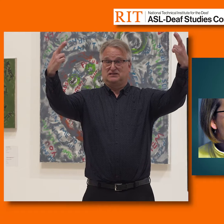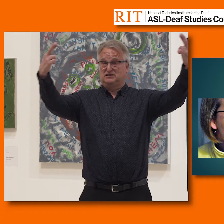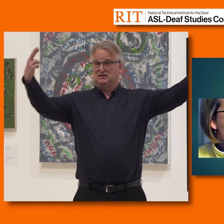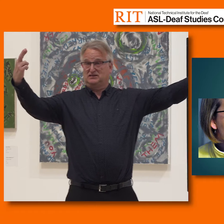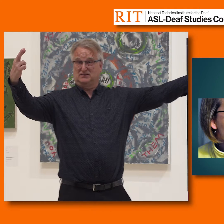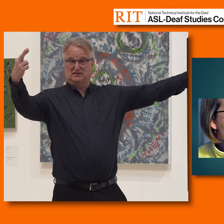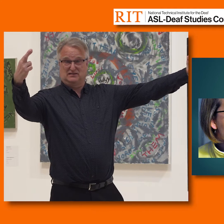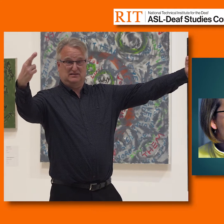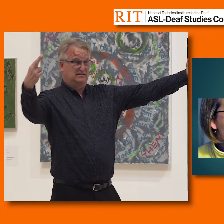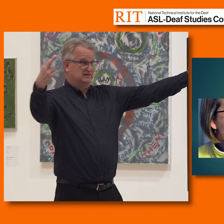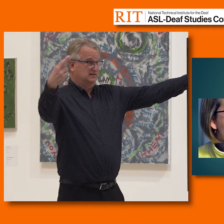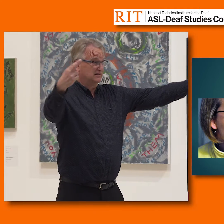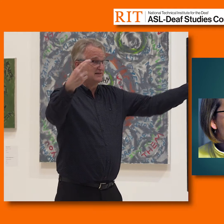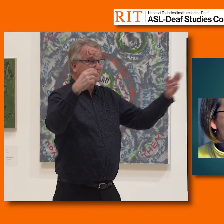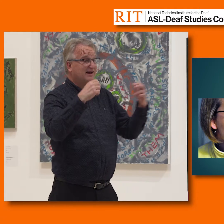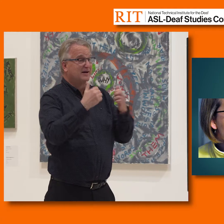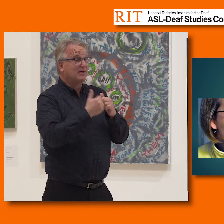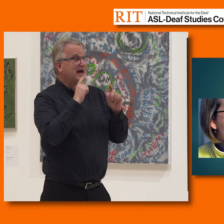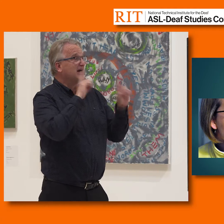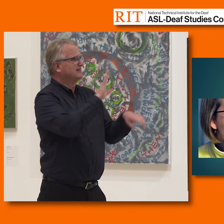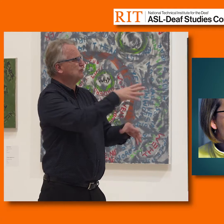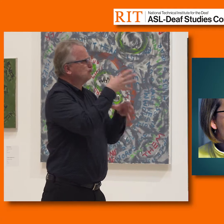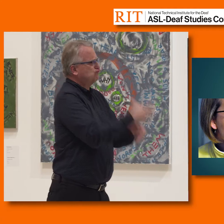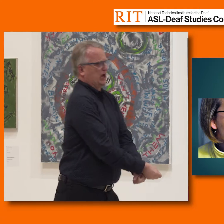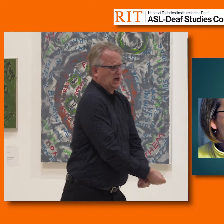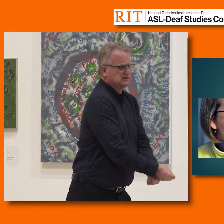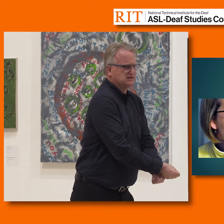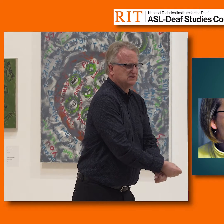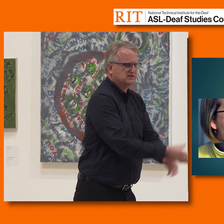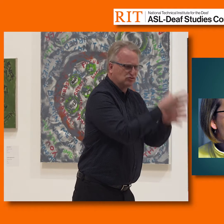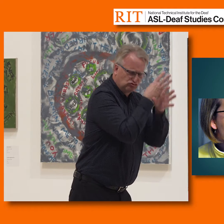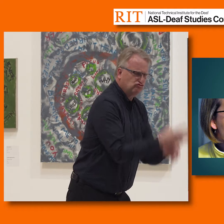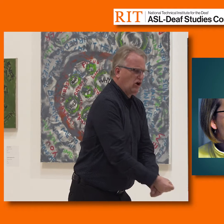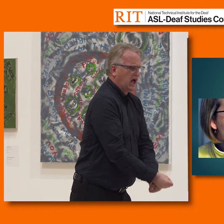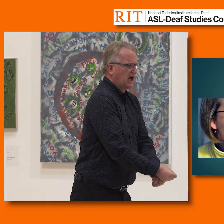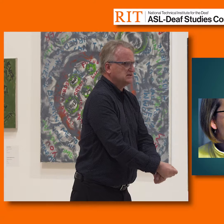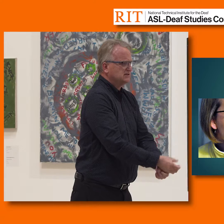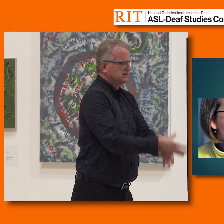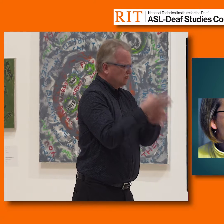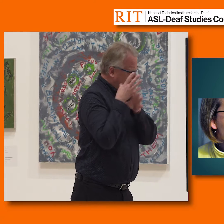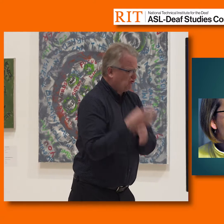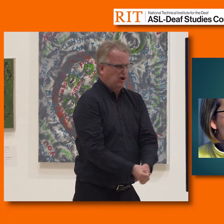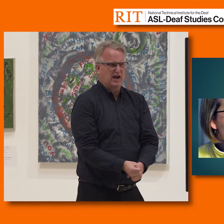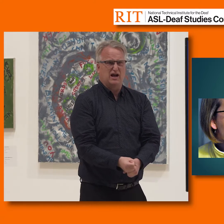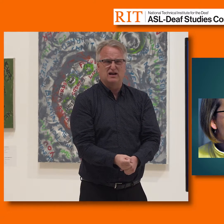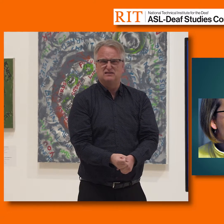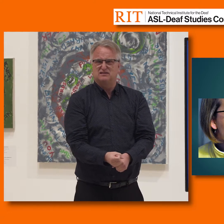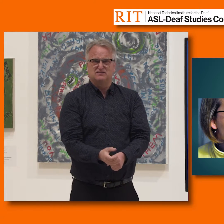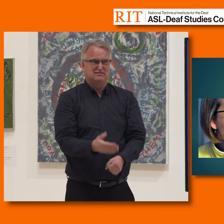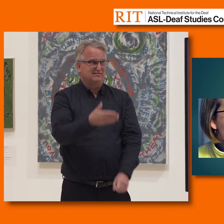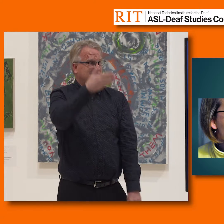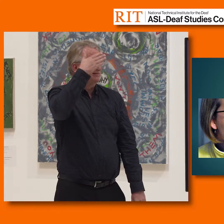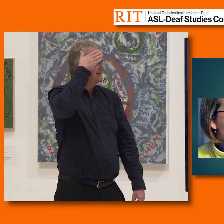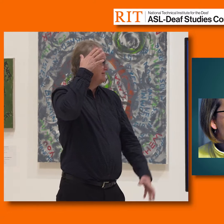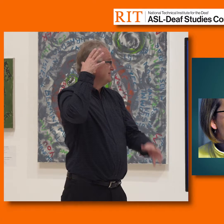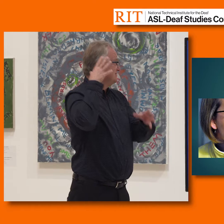is representing you accurately, right? Oftentimes, we're told, "Trust the interpreter. You have to trust the interpreter."